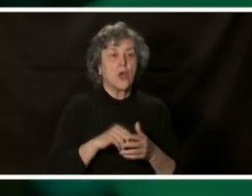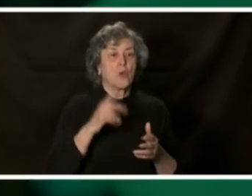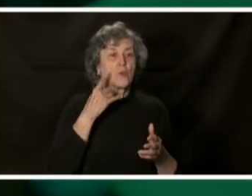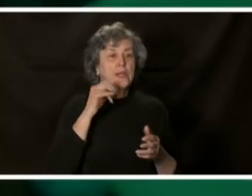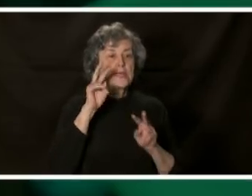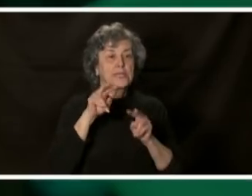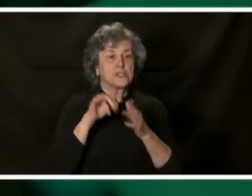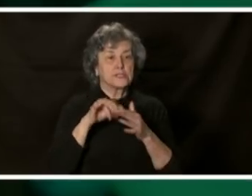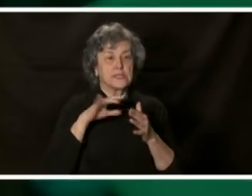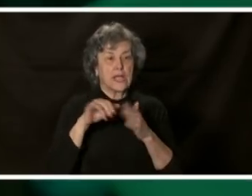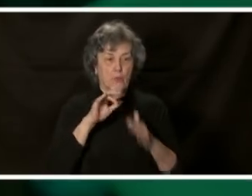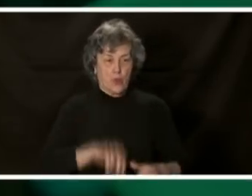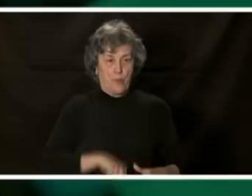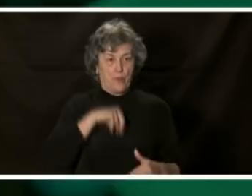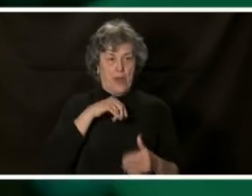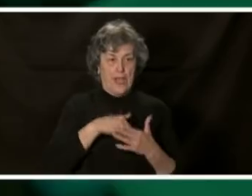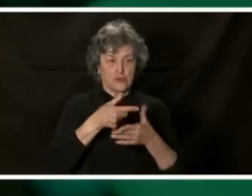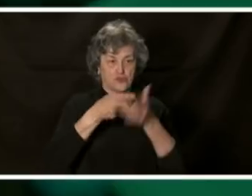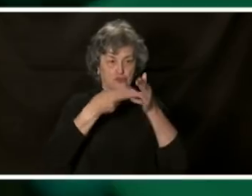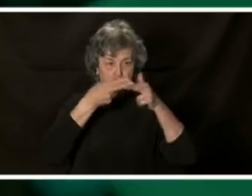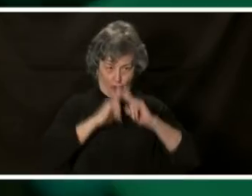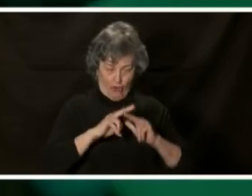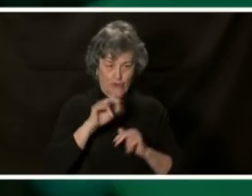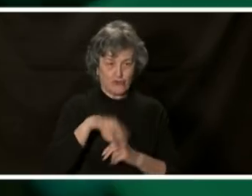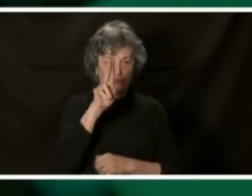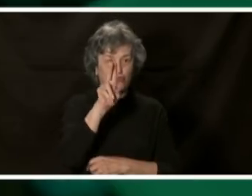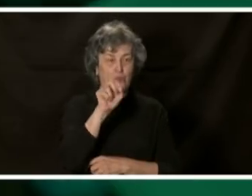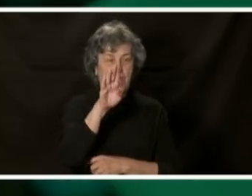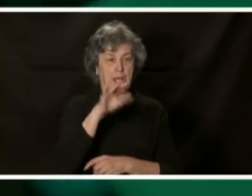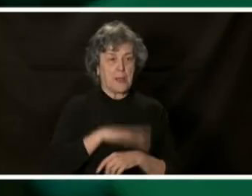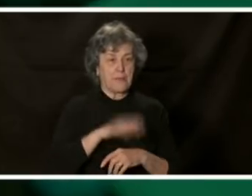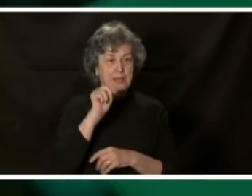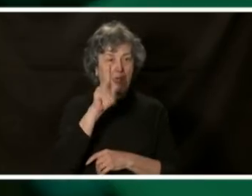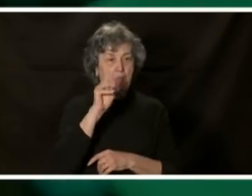AND WE ARE SO PROUD TO CALL YOU UAB ALUMNI. GO BLAZERS.